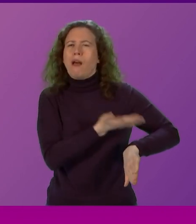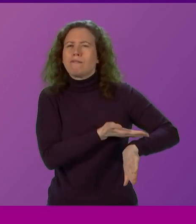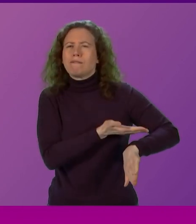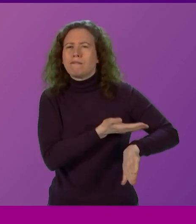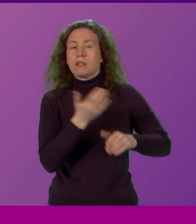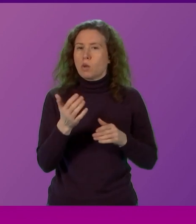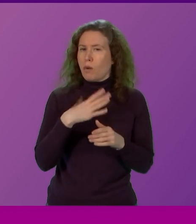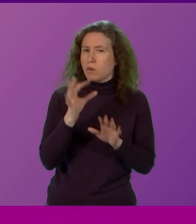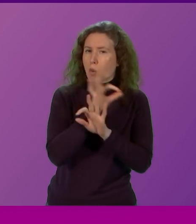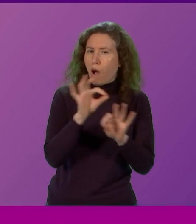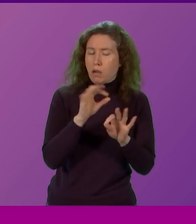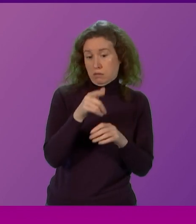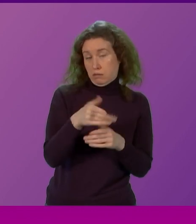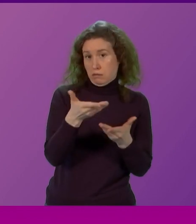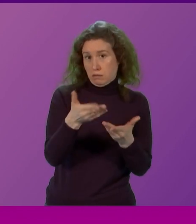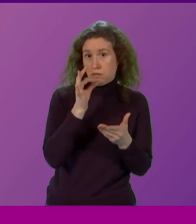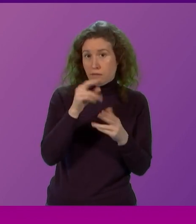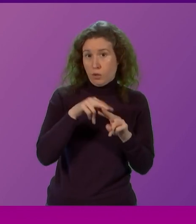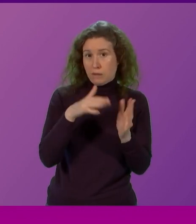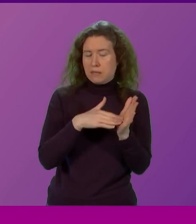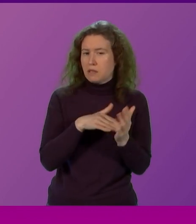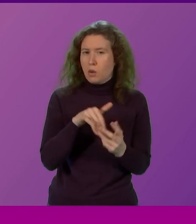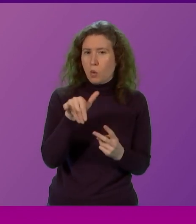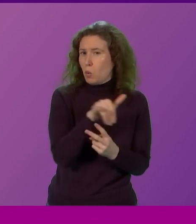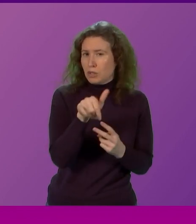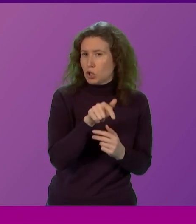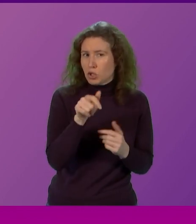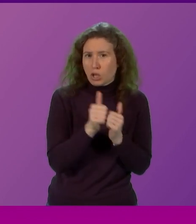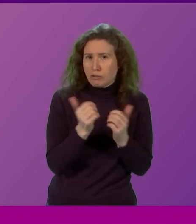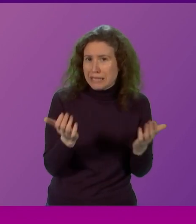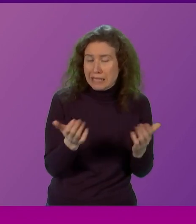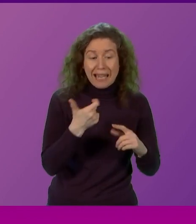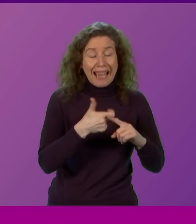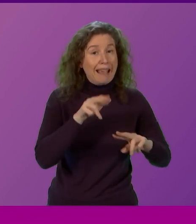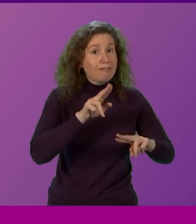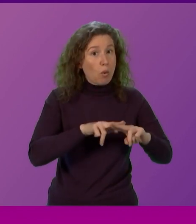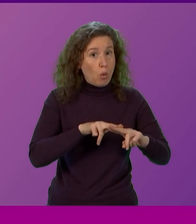So, I ask the First Minister: which one does she agree with—the Kate Forbes with a terrible